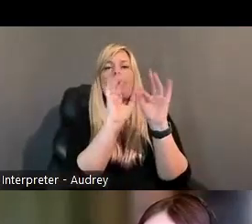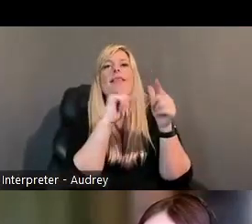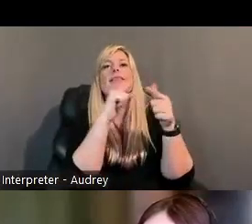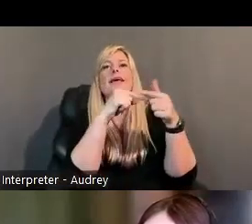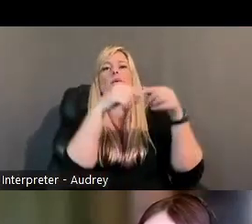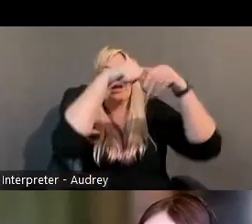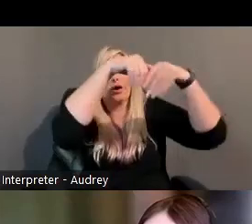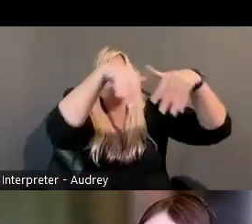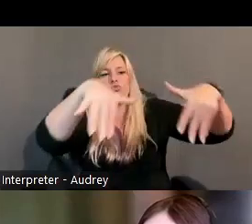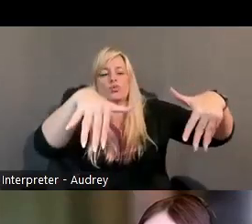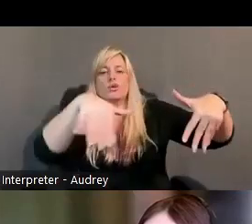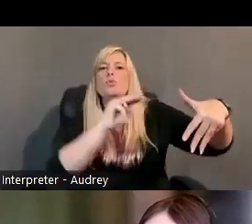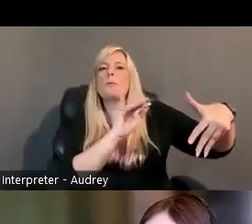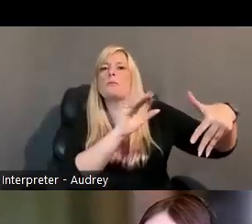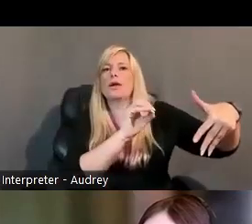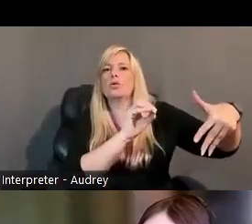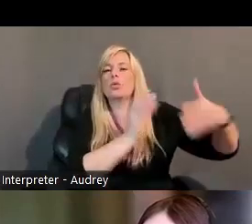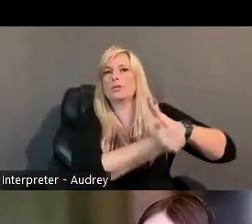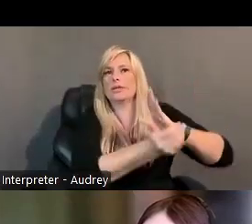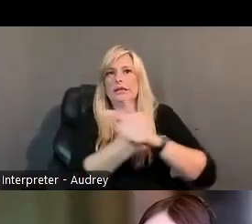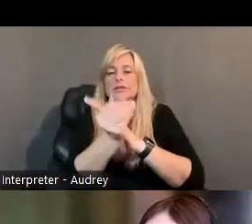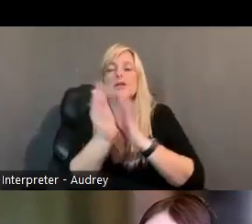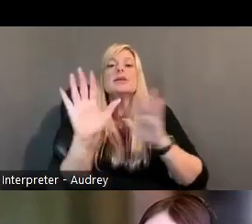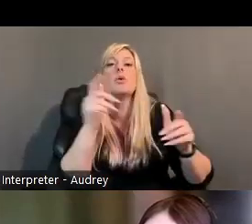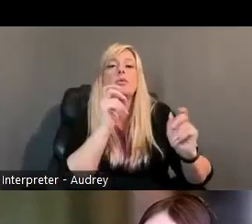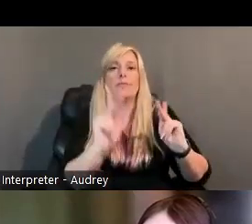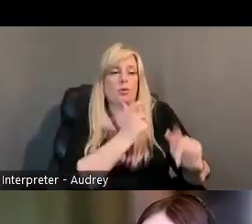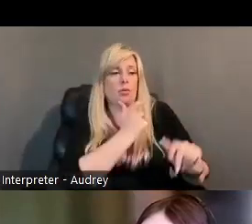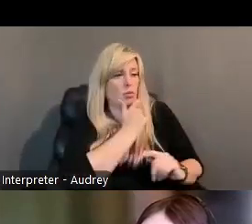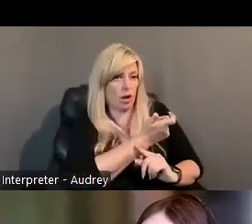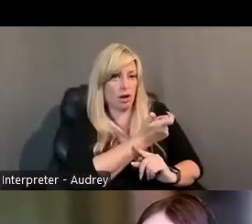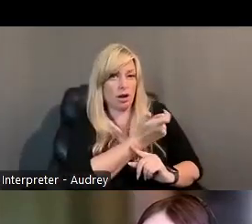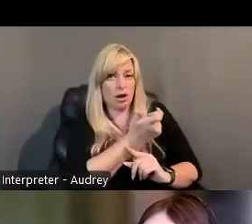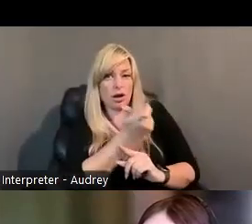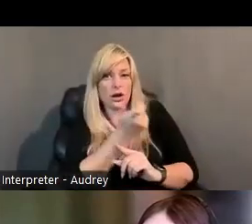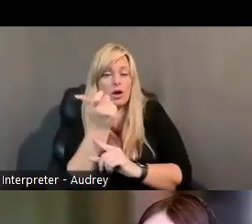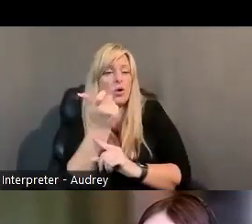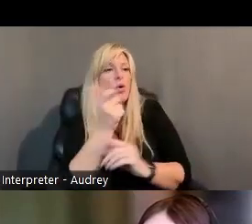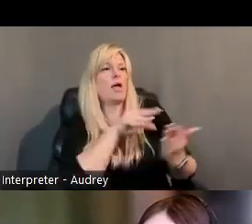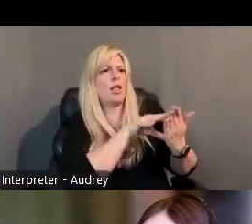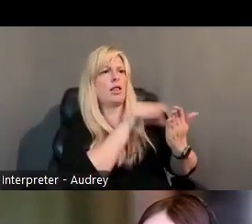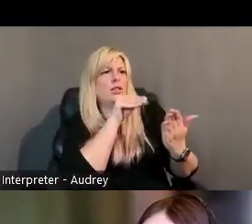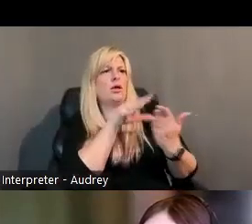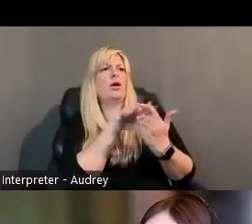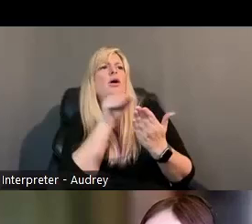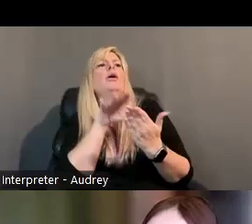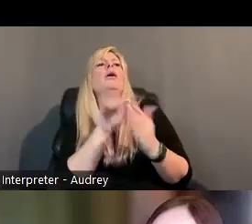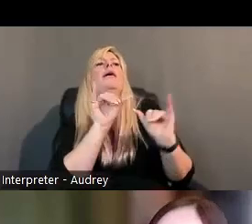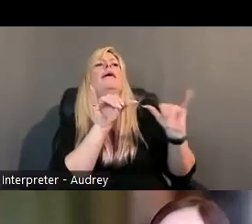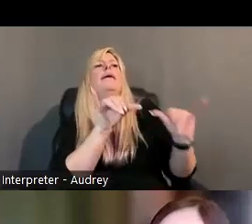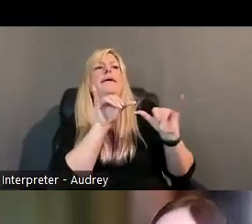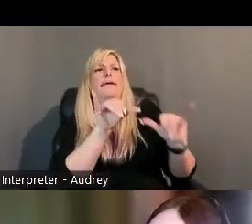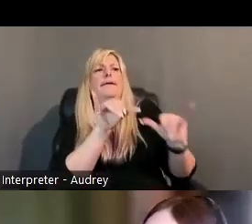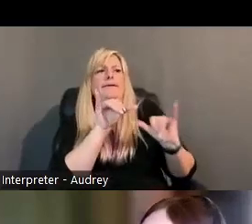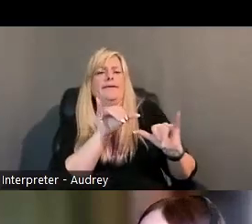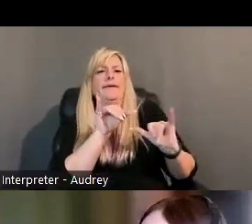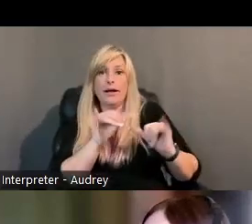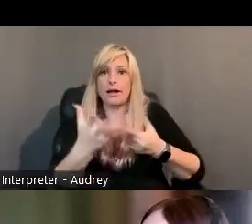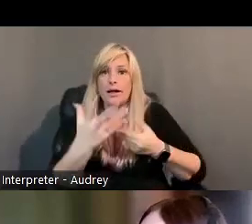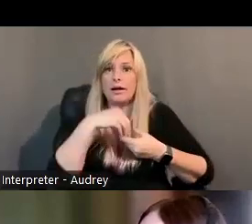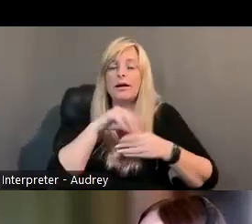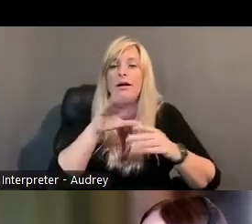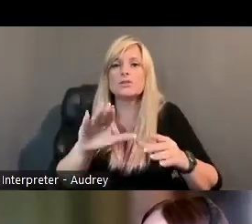and then folks watch those and learn from these models. And most of them are live action, but